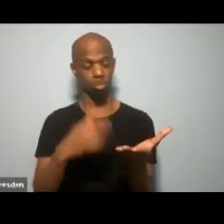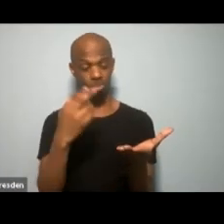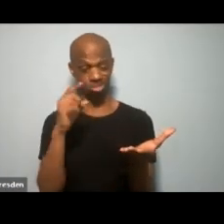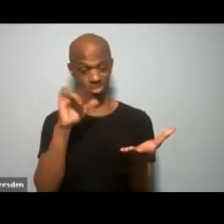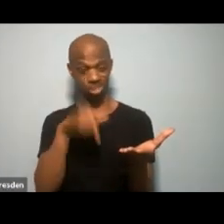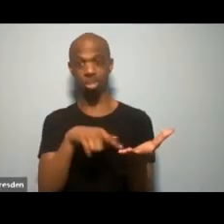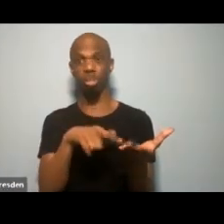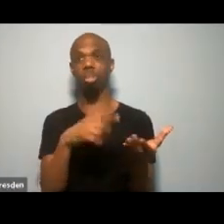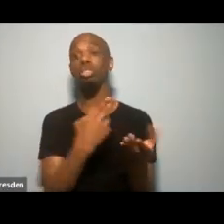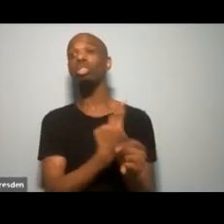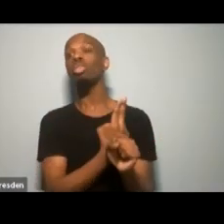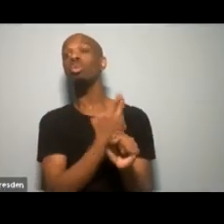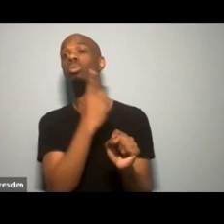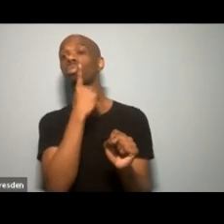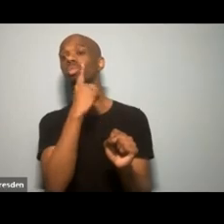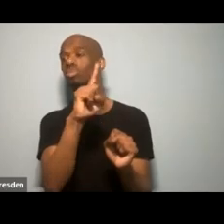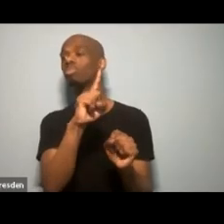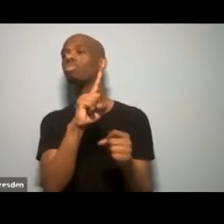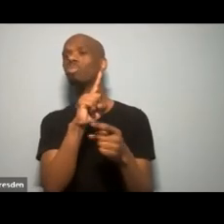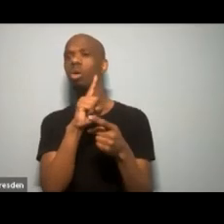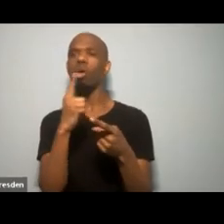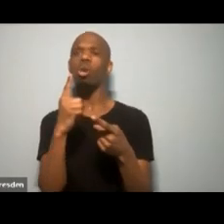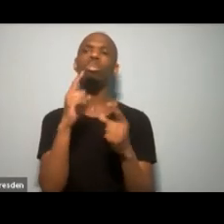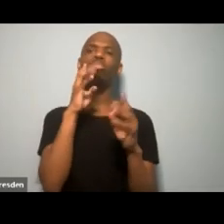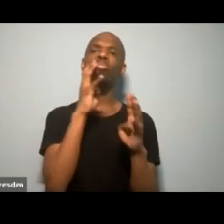in artistic and creative works,